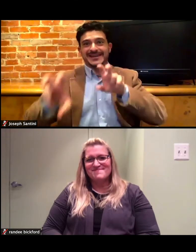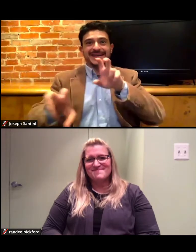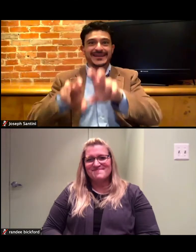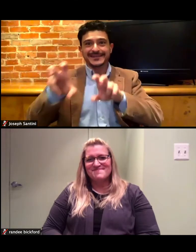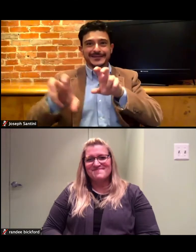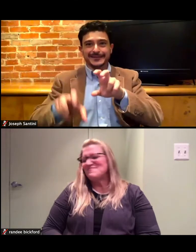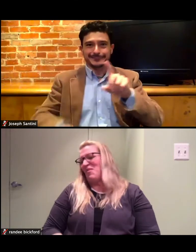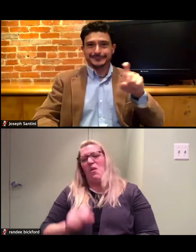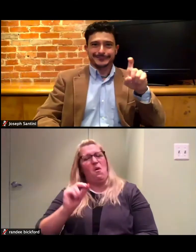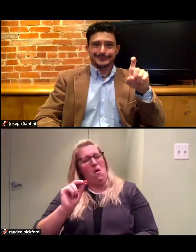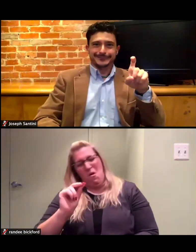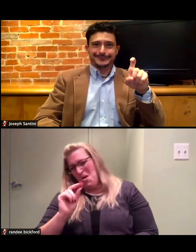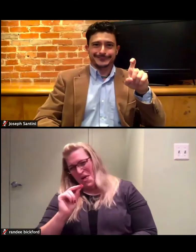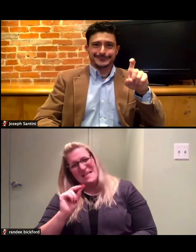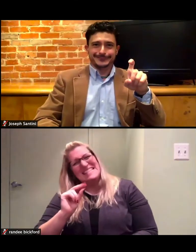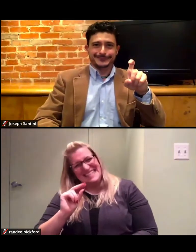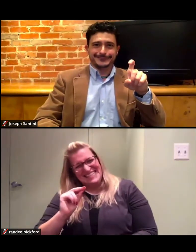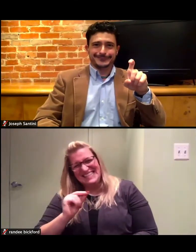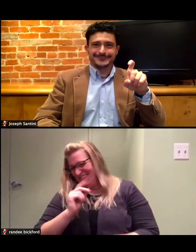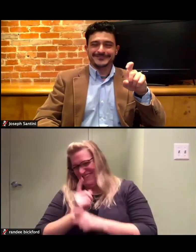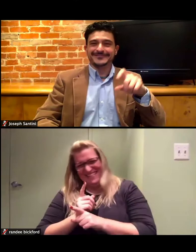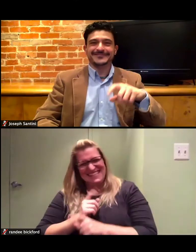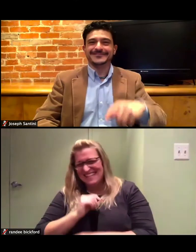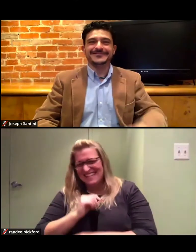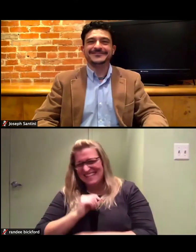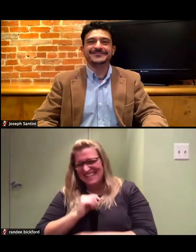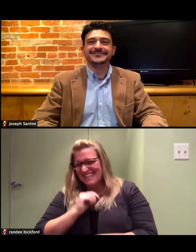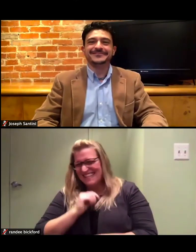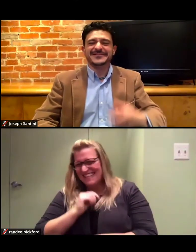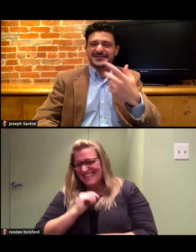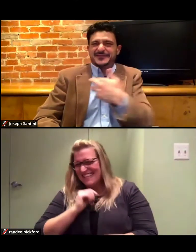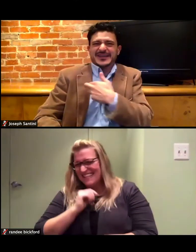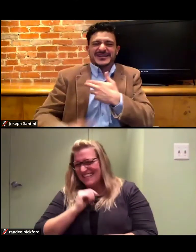We talked about you can't teach a three year old investing, for example, (murmurs).